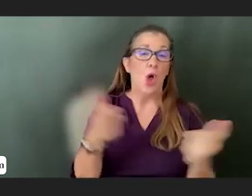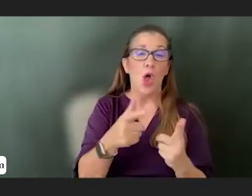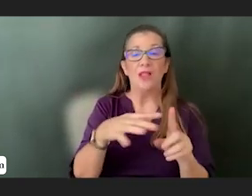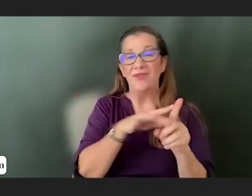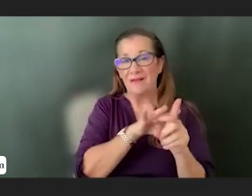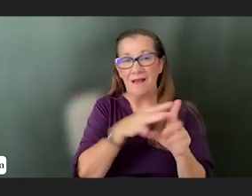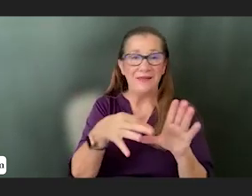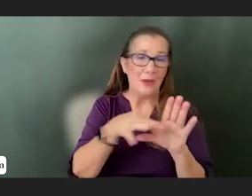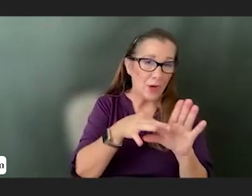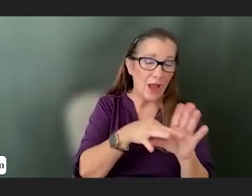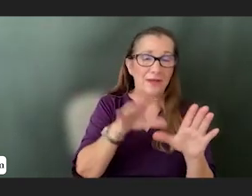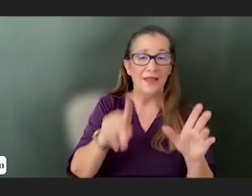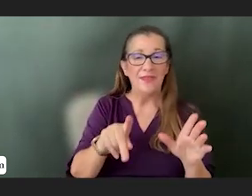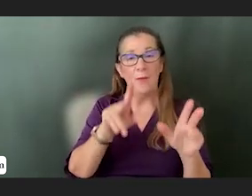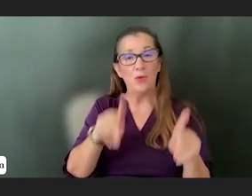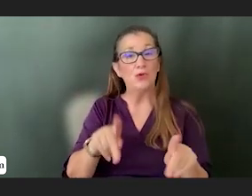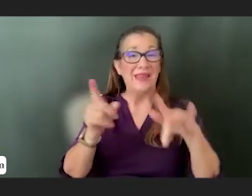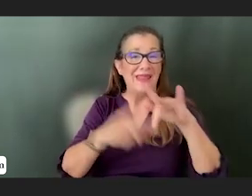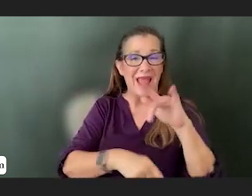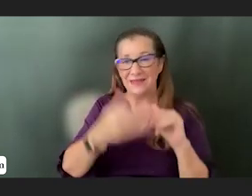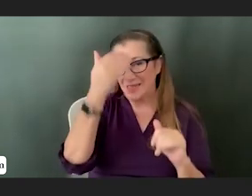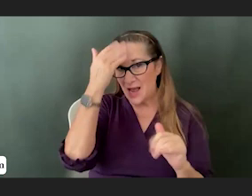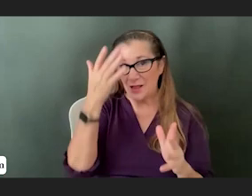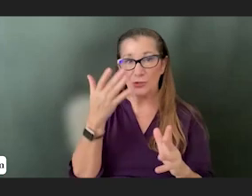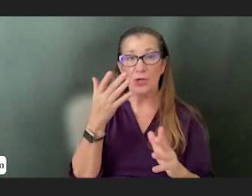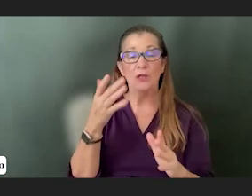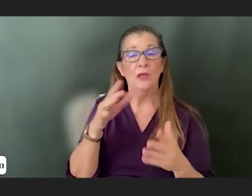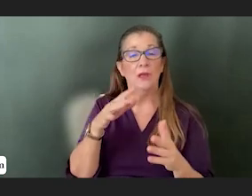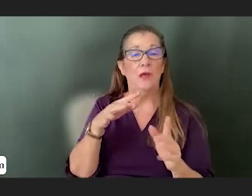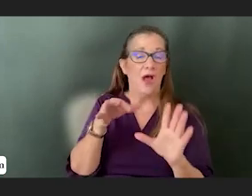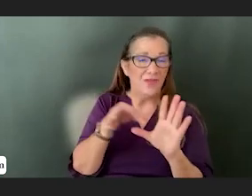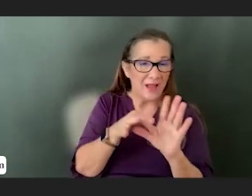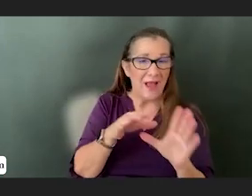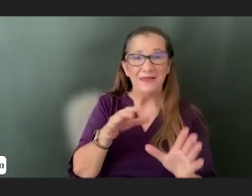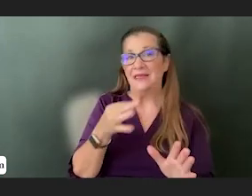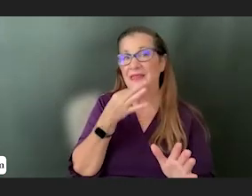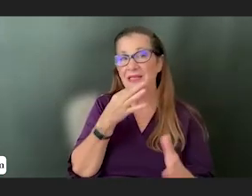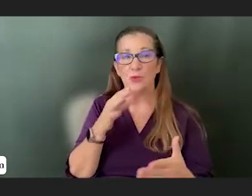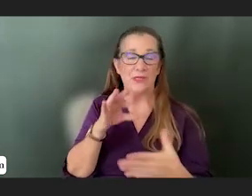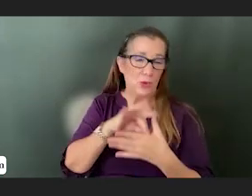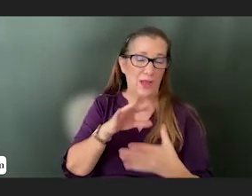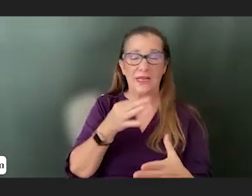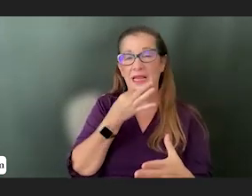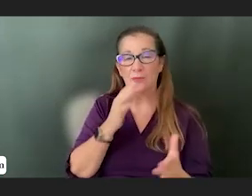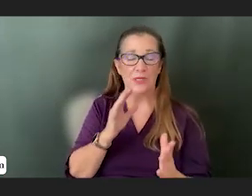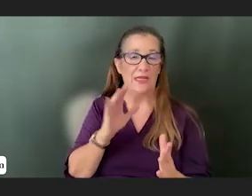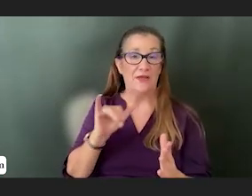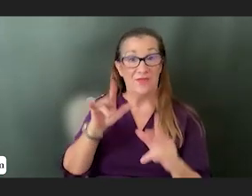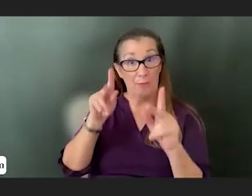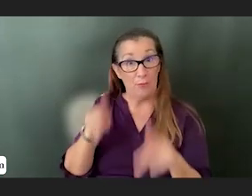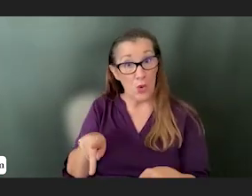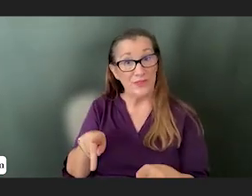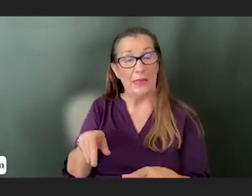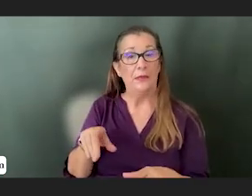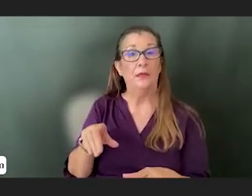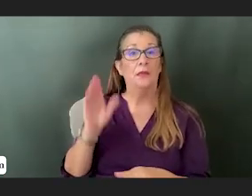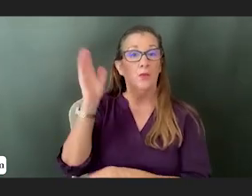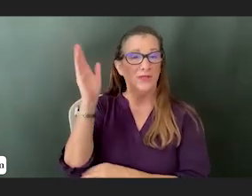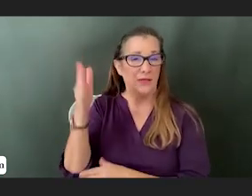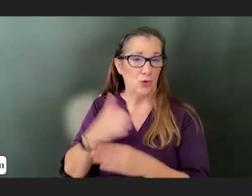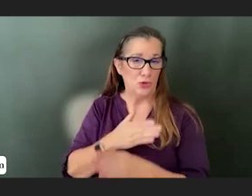That that person will lack knowledge of the contents or expertise, um, of the person, uh, presenting or sharing the original content.